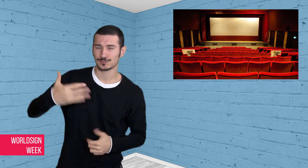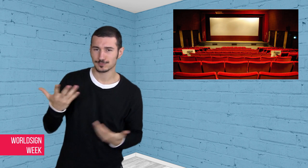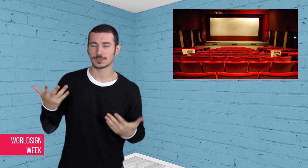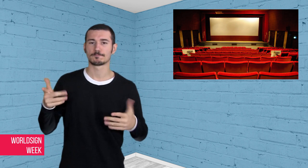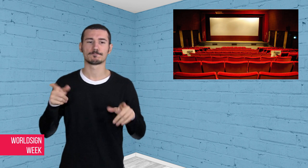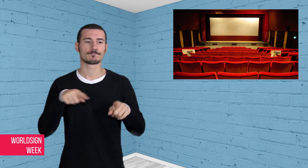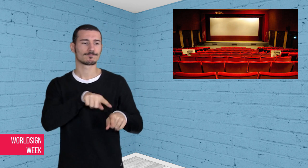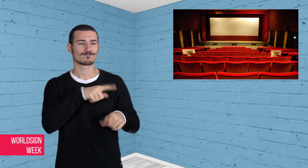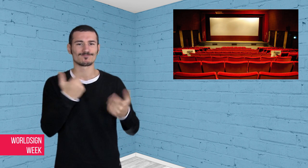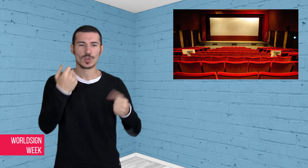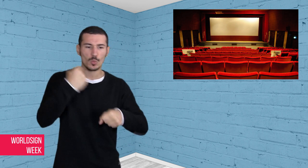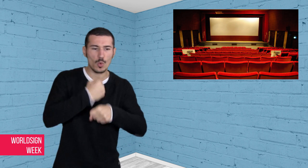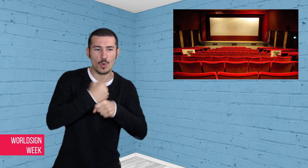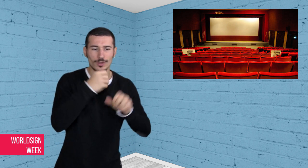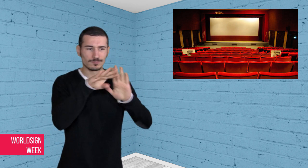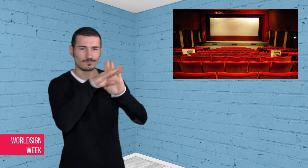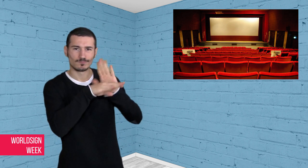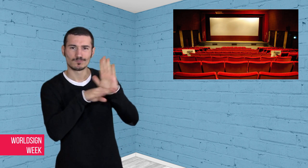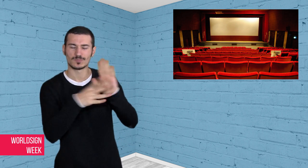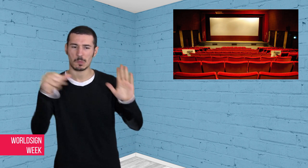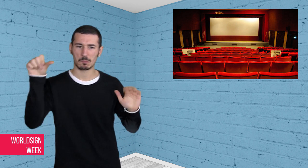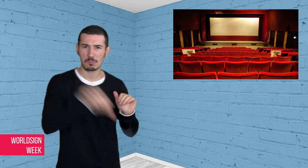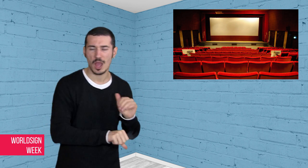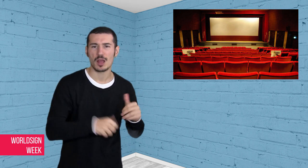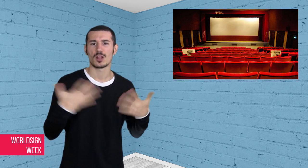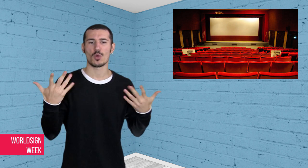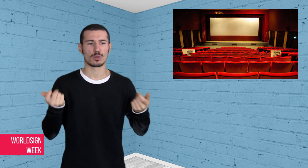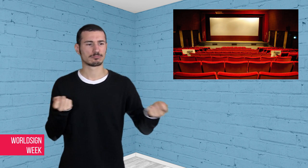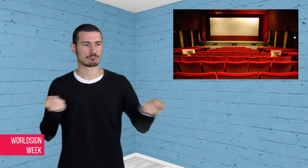Every year, due to sloppy management or bad luck,